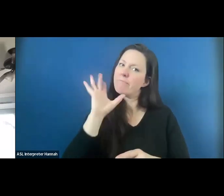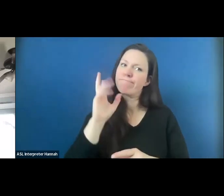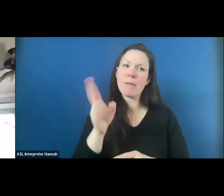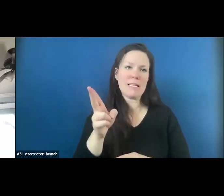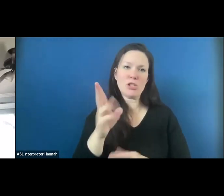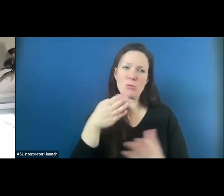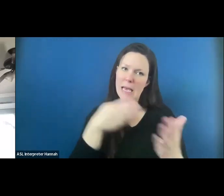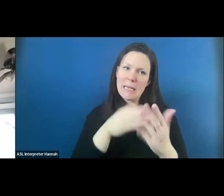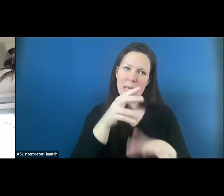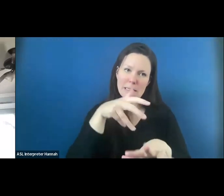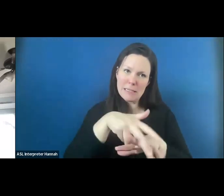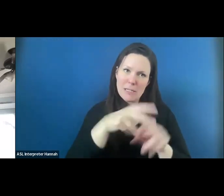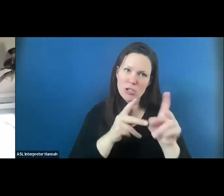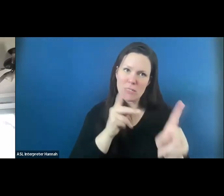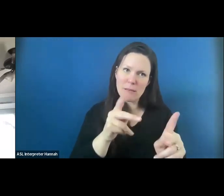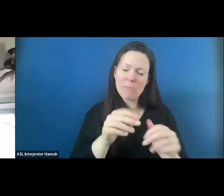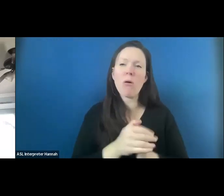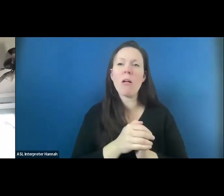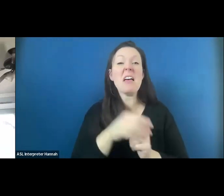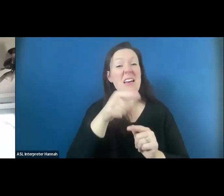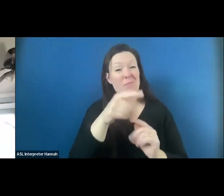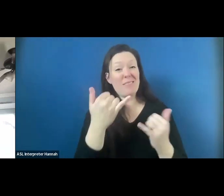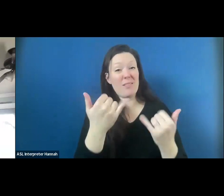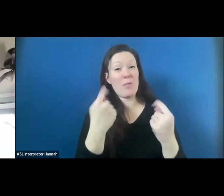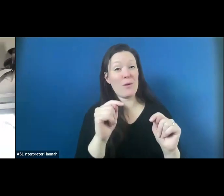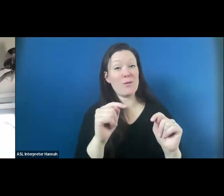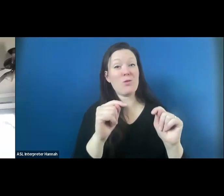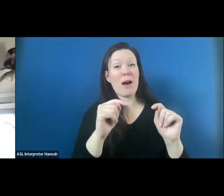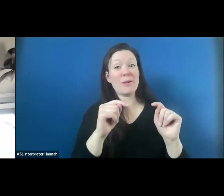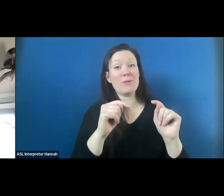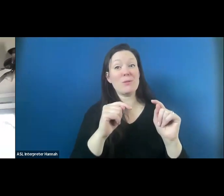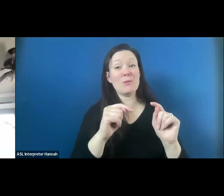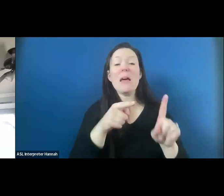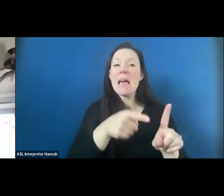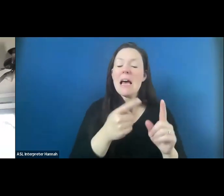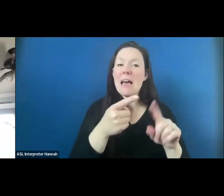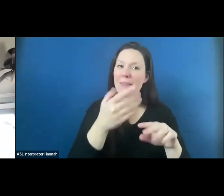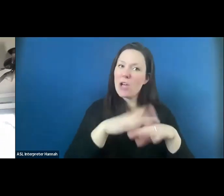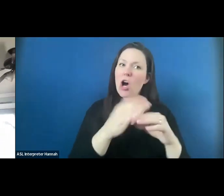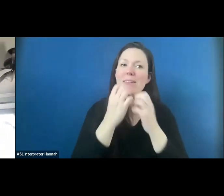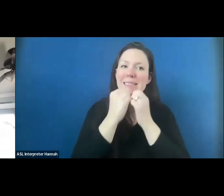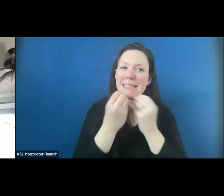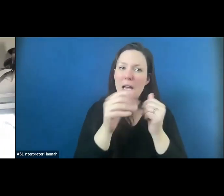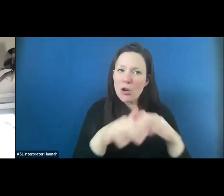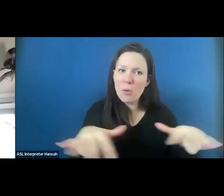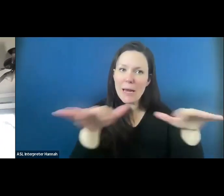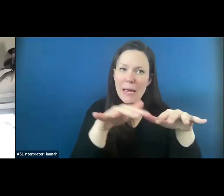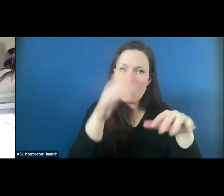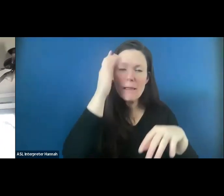is trying to build in a place that's sacred to the San Carlos Apache, the Tohono O'odham people and others.